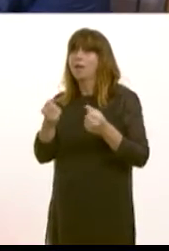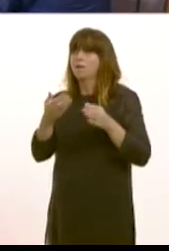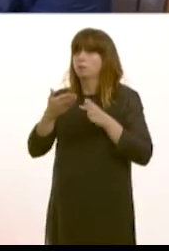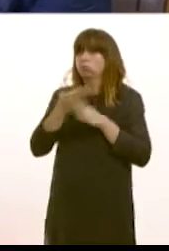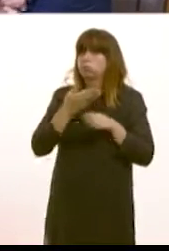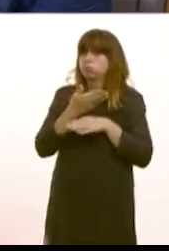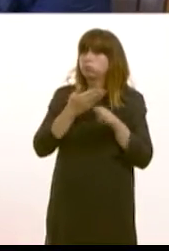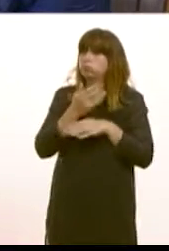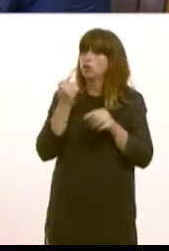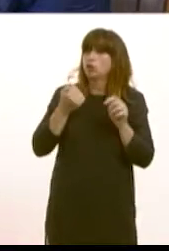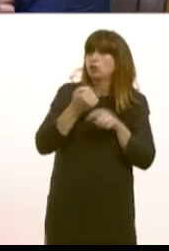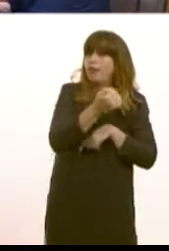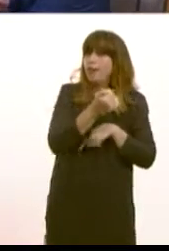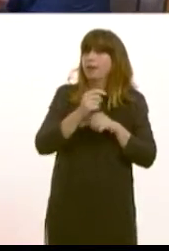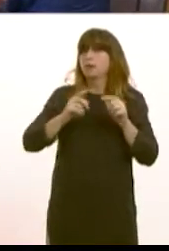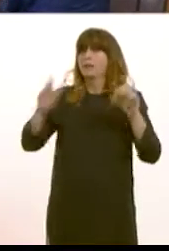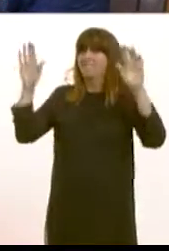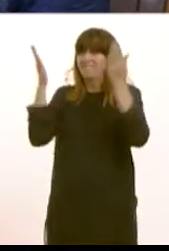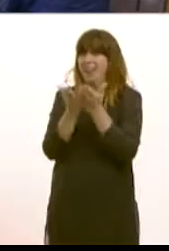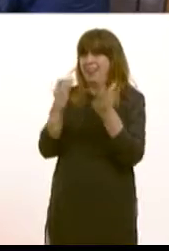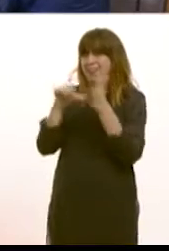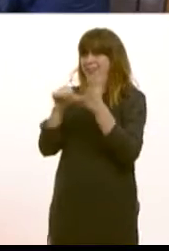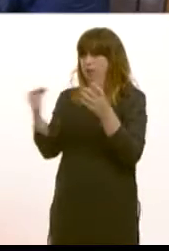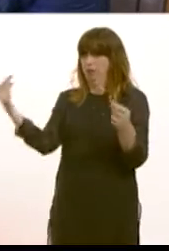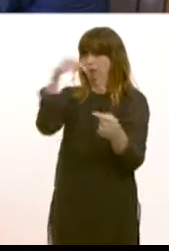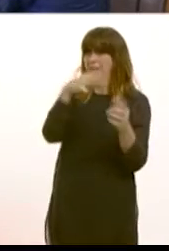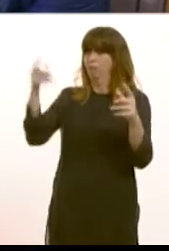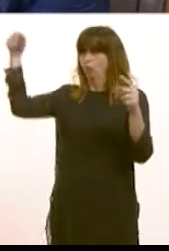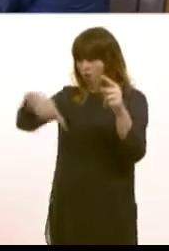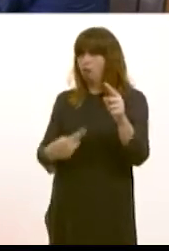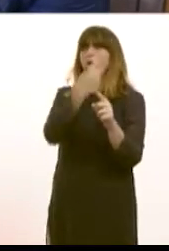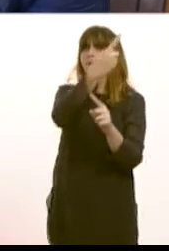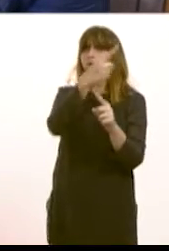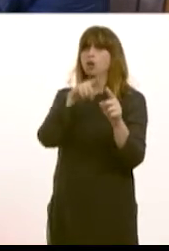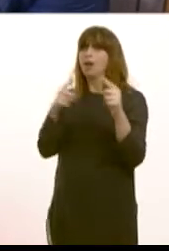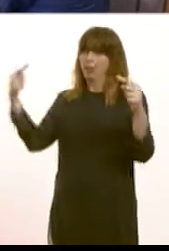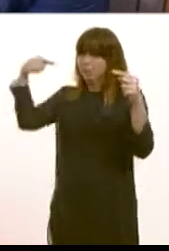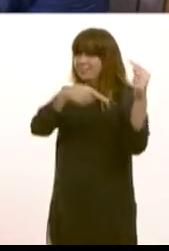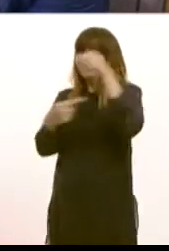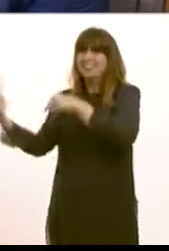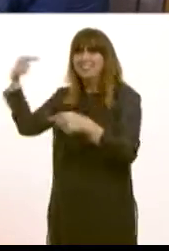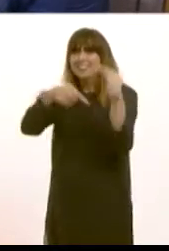particularly cross Valley, where, of course, itís quite difficult as everything tends to be north-south.